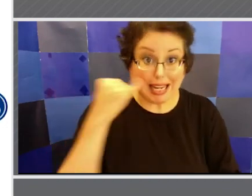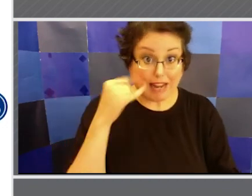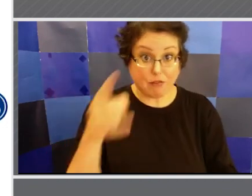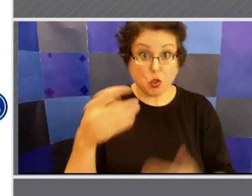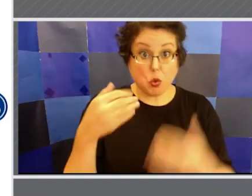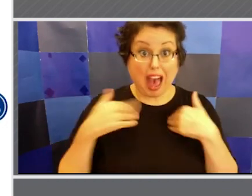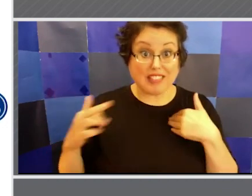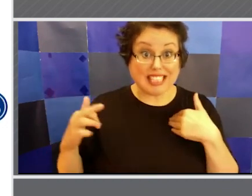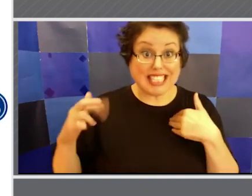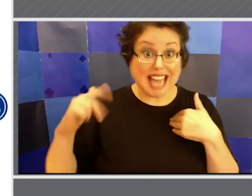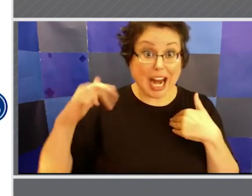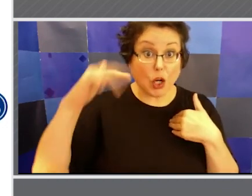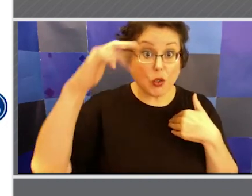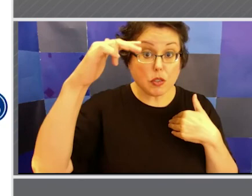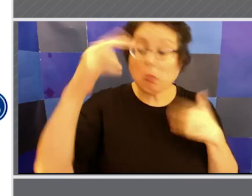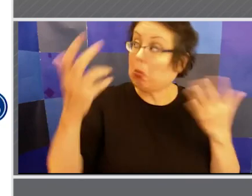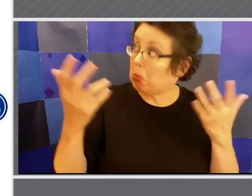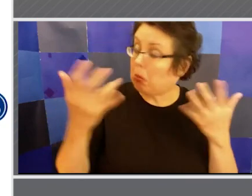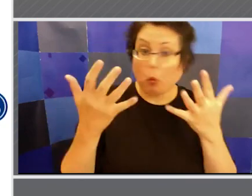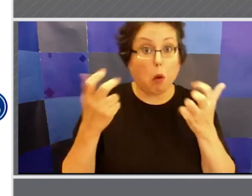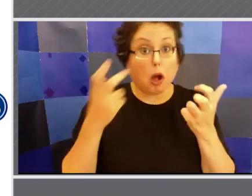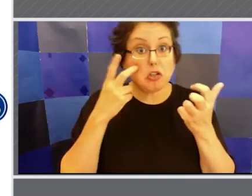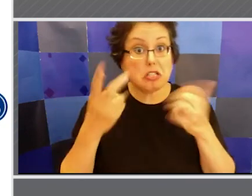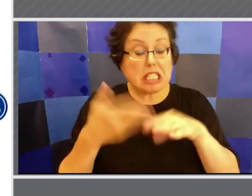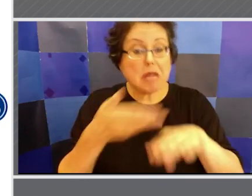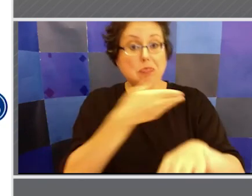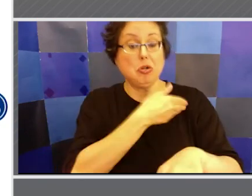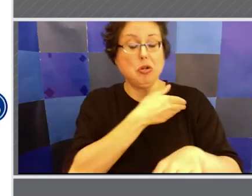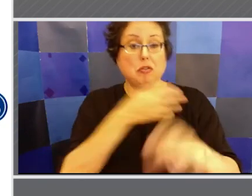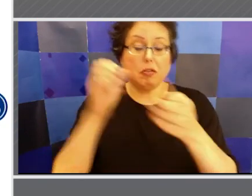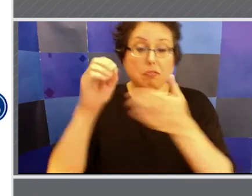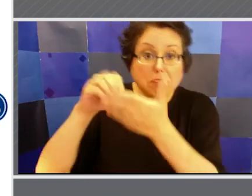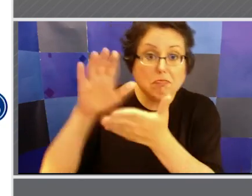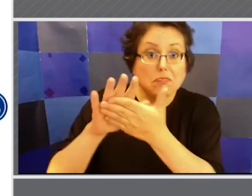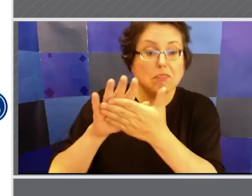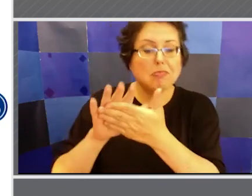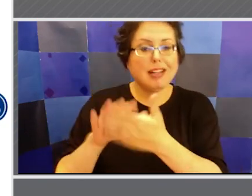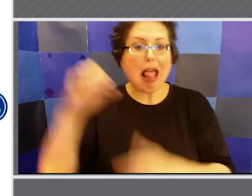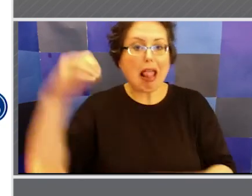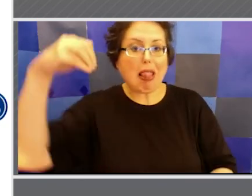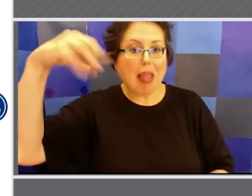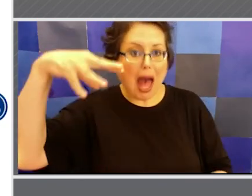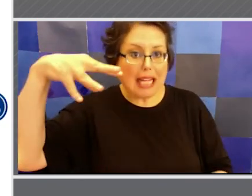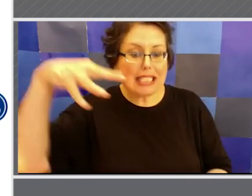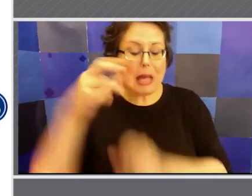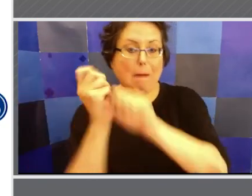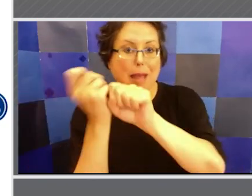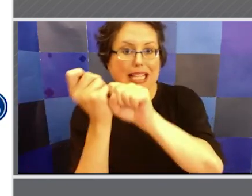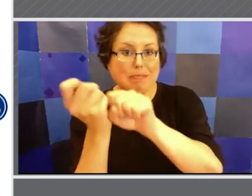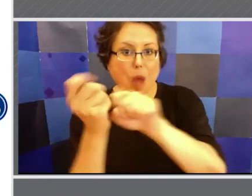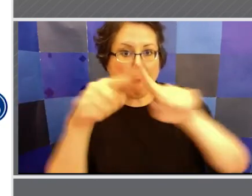see upgraded if you want to see lights at the ball field, you can put that information directly into here, including the location.